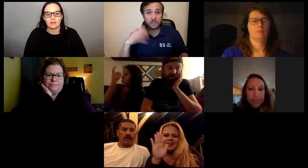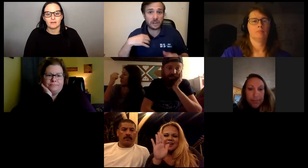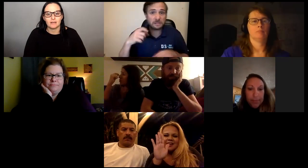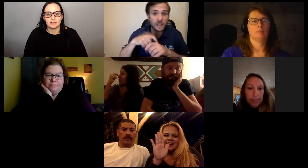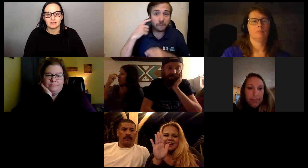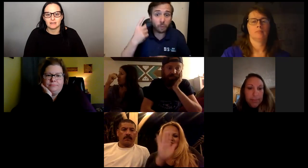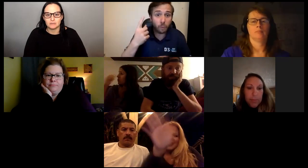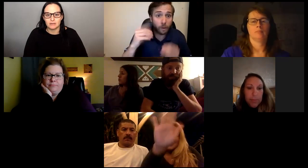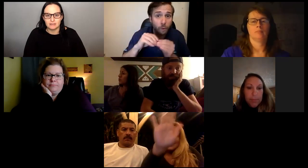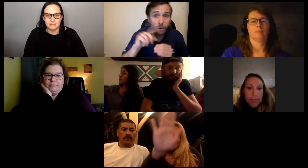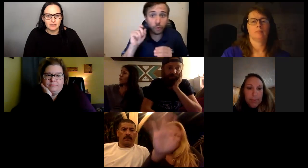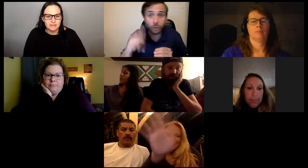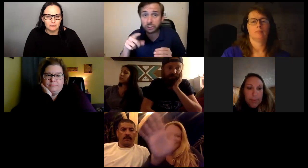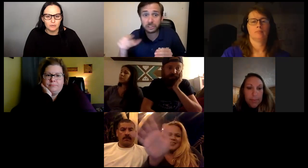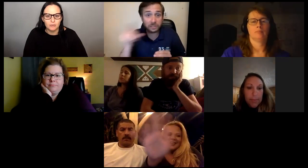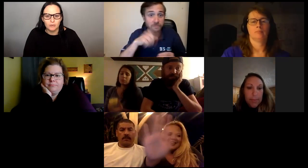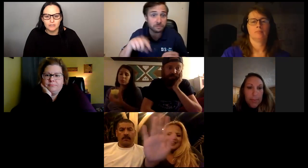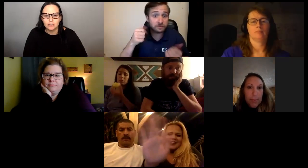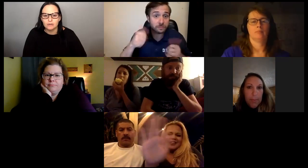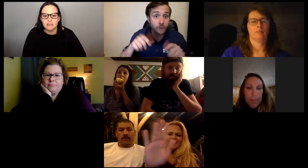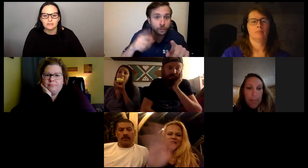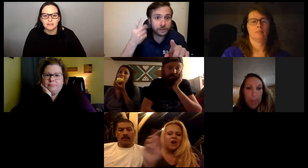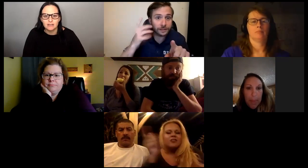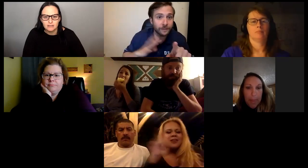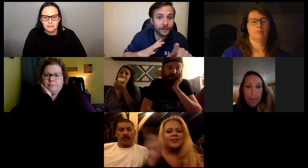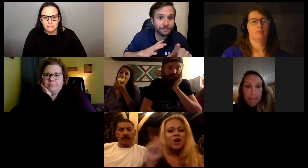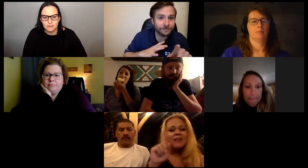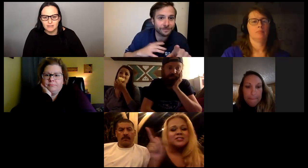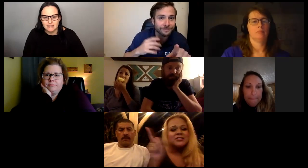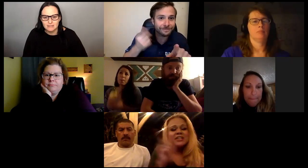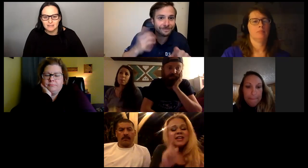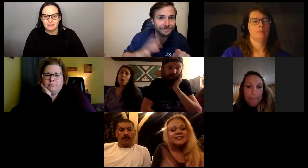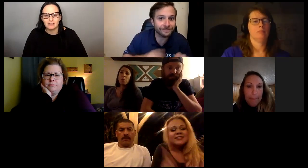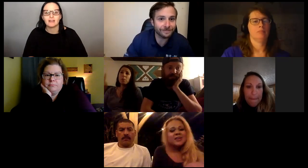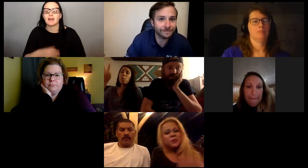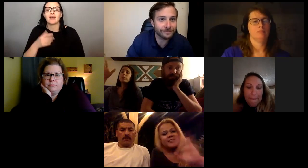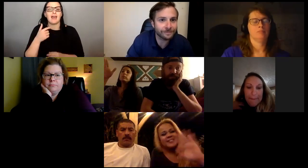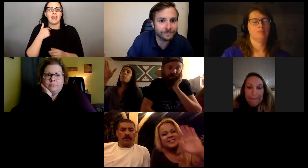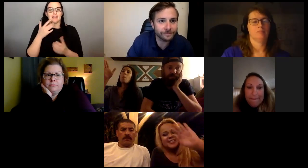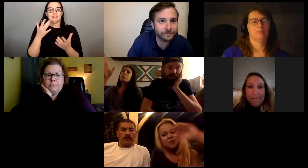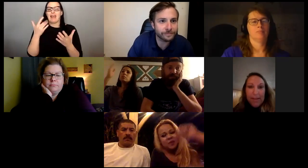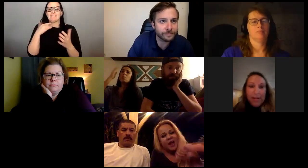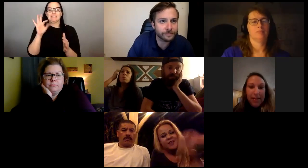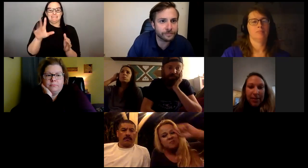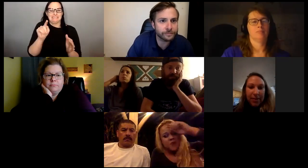okay do i think we have time for one more question or delfina